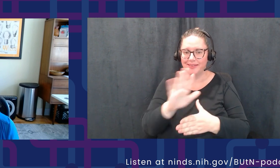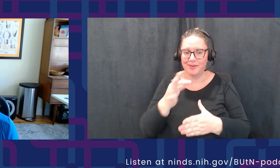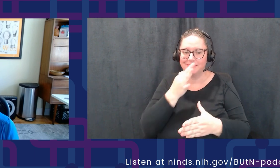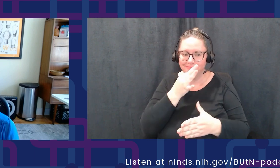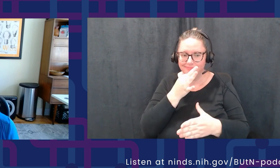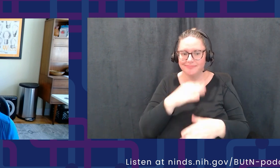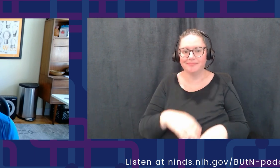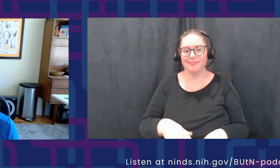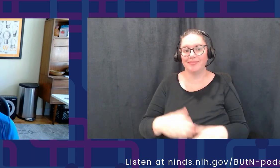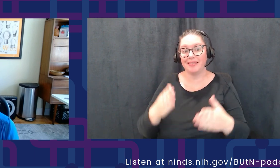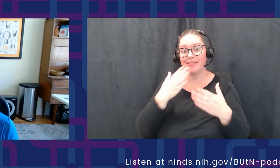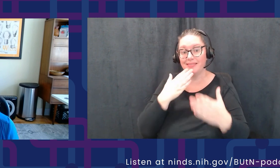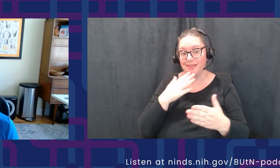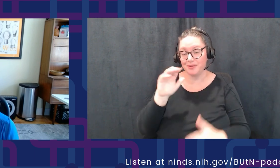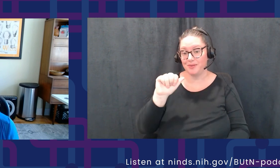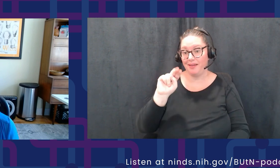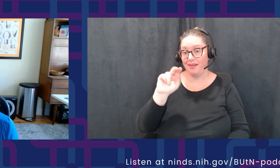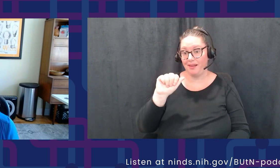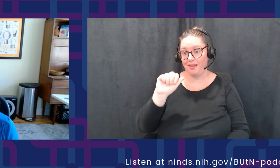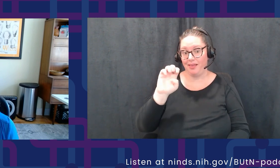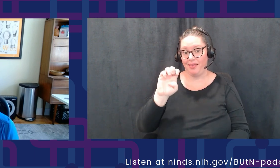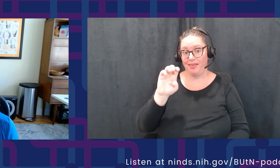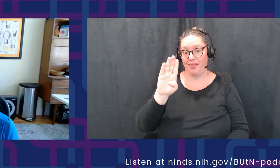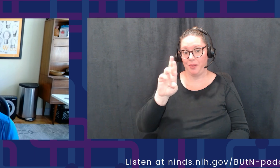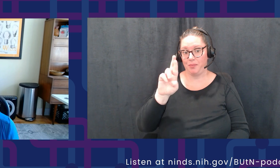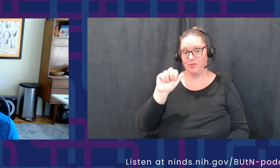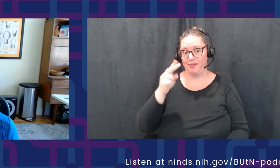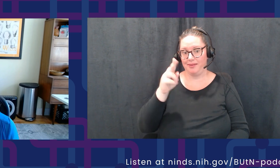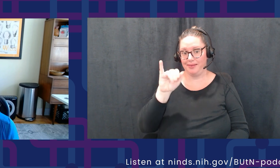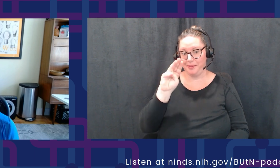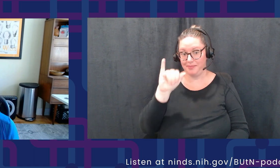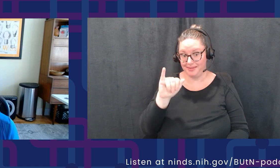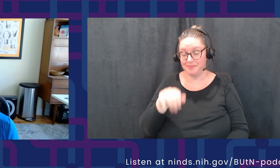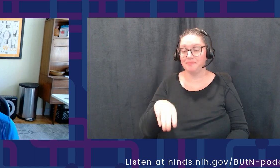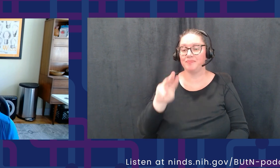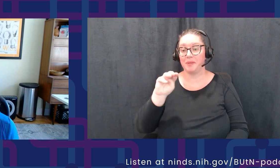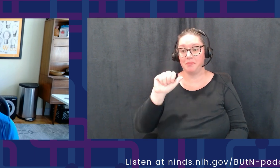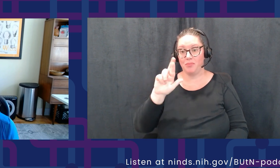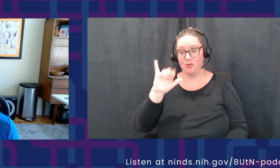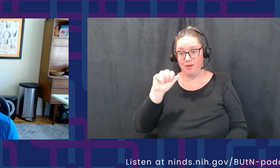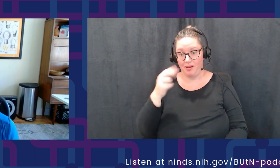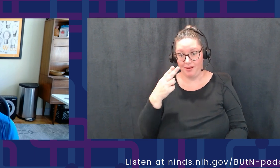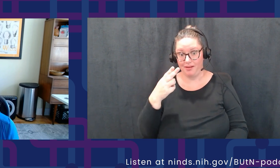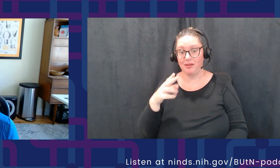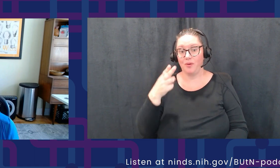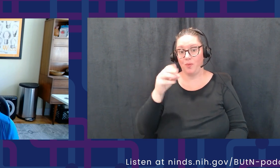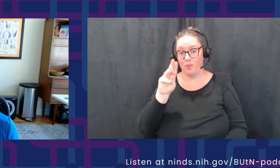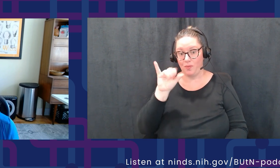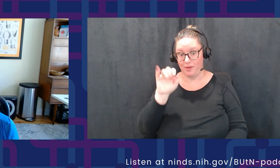Thank you to Ana Ebrahimi, Mariah Hoye, Jimmy Liu, Joe Sanchez,